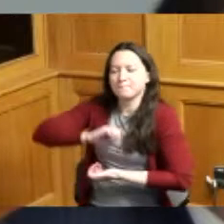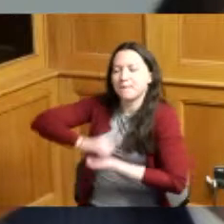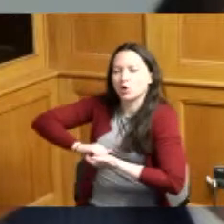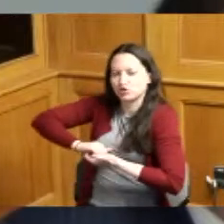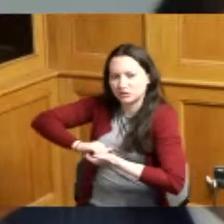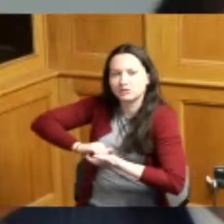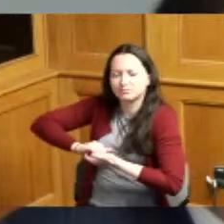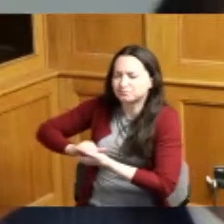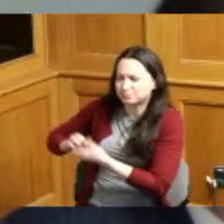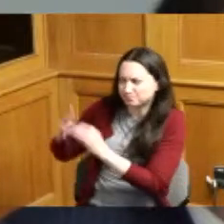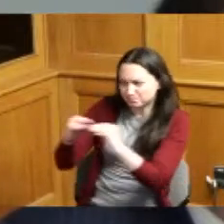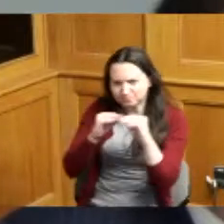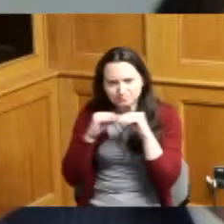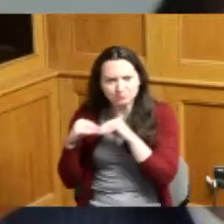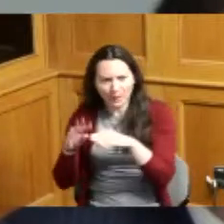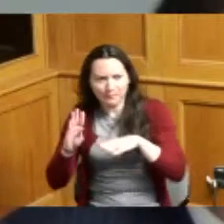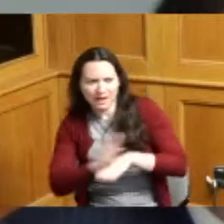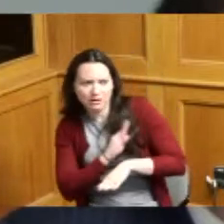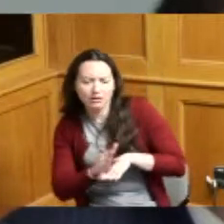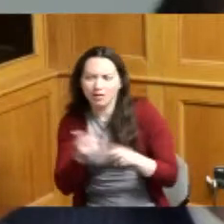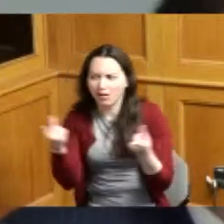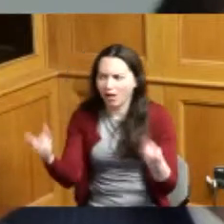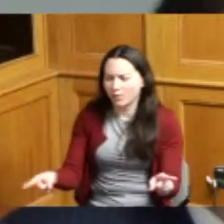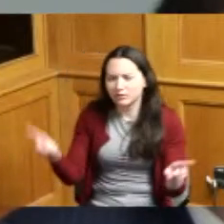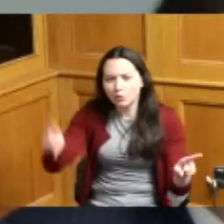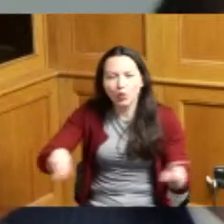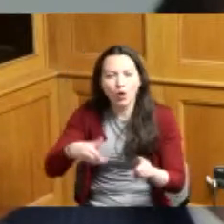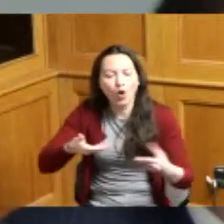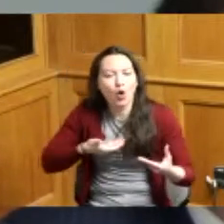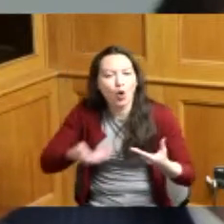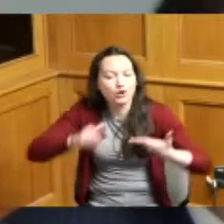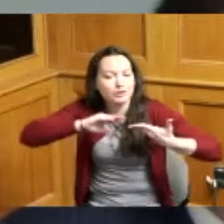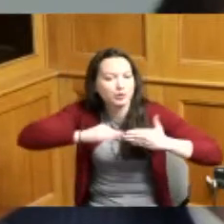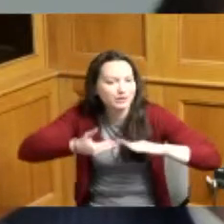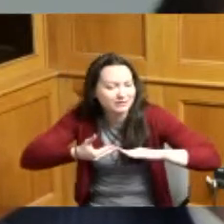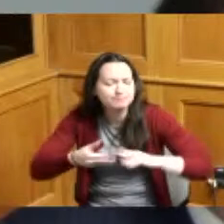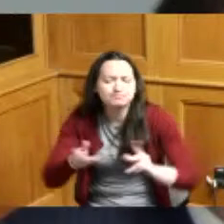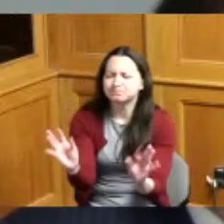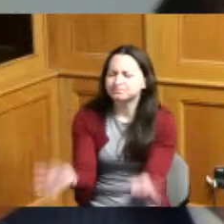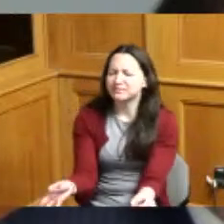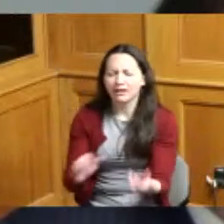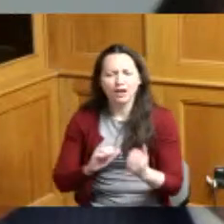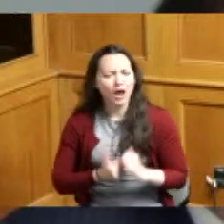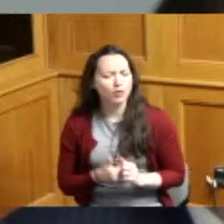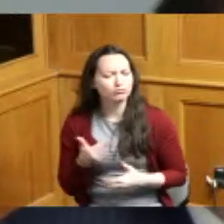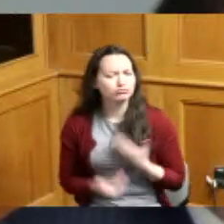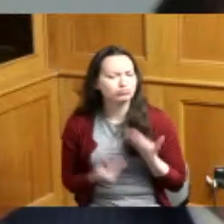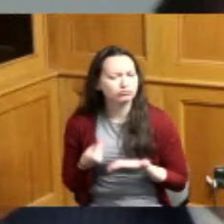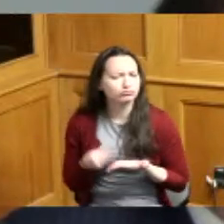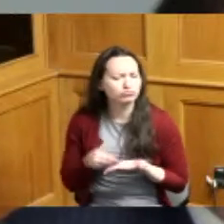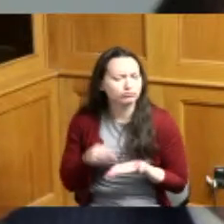um outside uh in the uh in the host community to determine how we go about funding those I can say